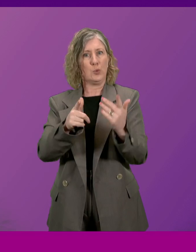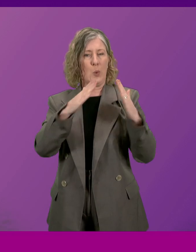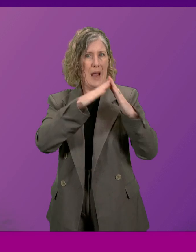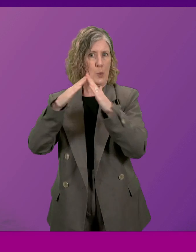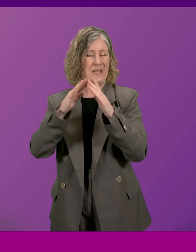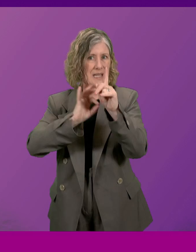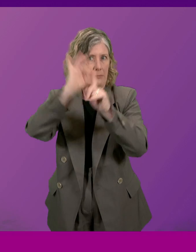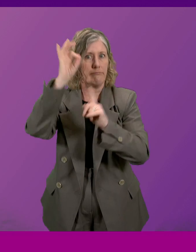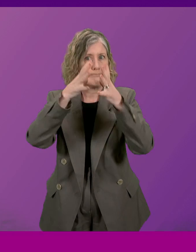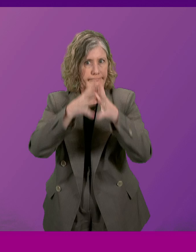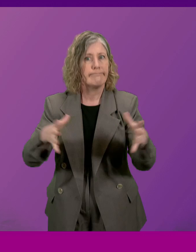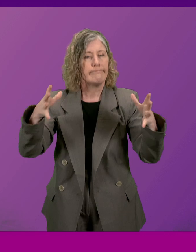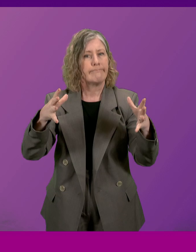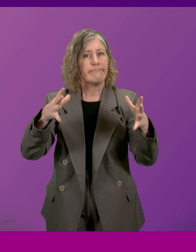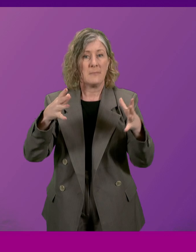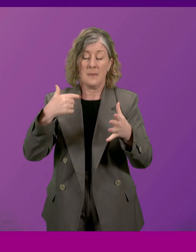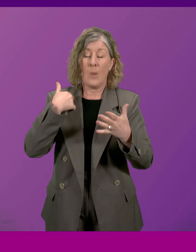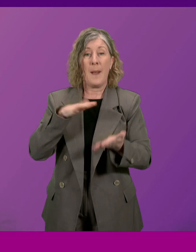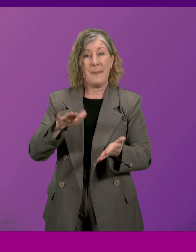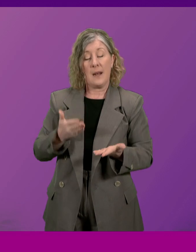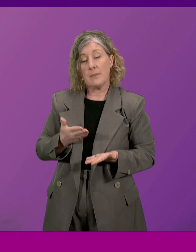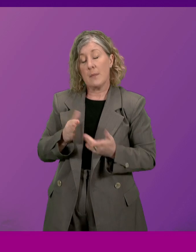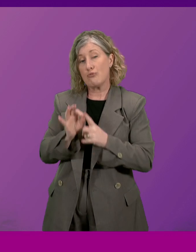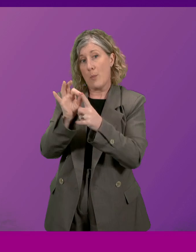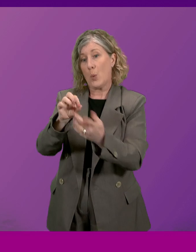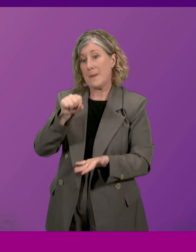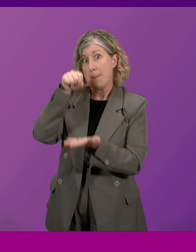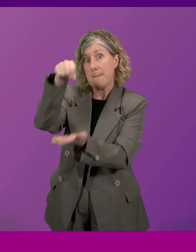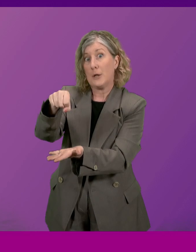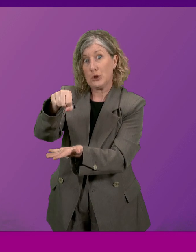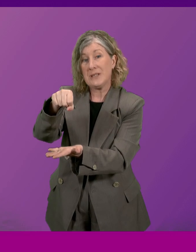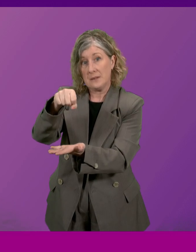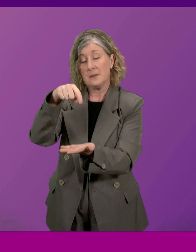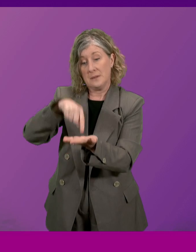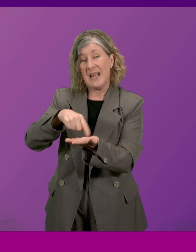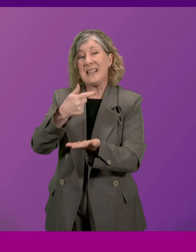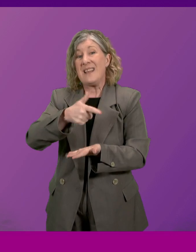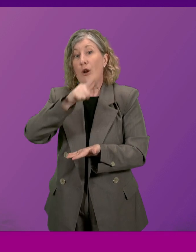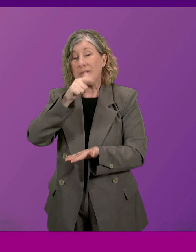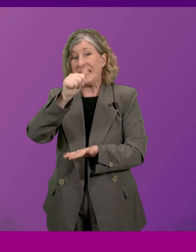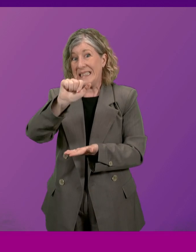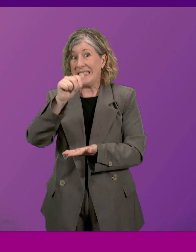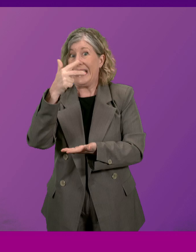In the budget proposition that we have put forward, £768 million is allocated to the